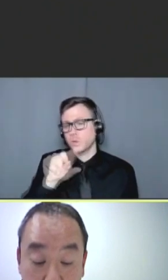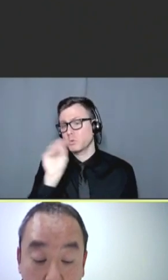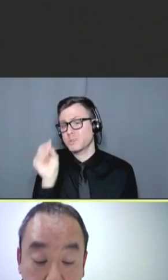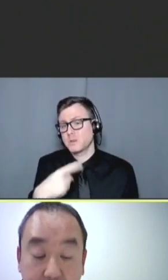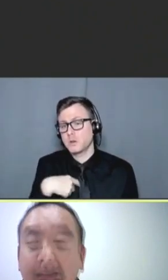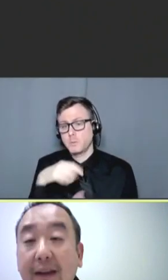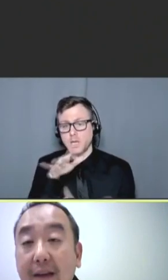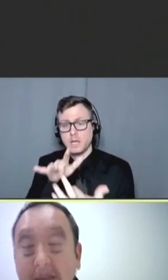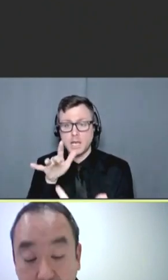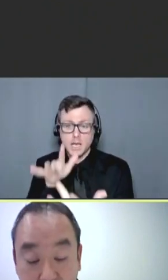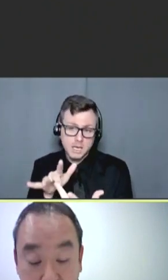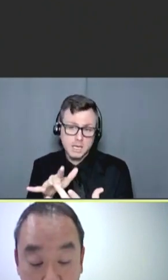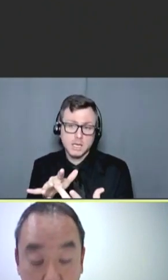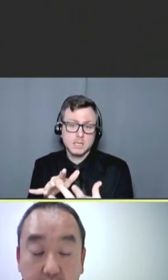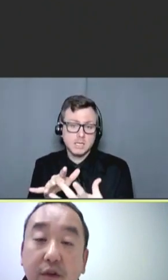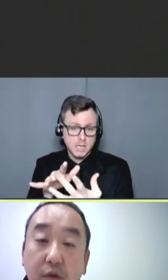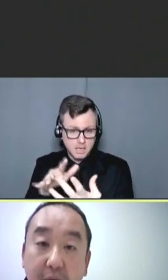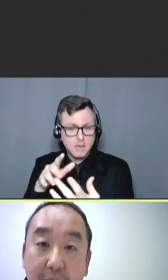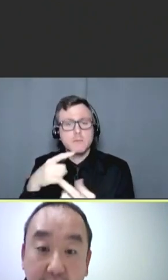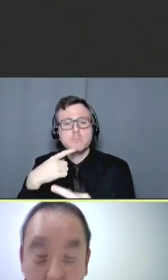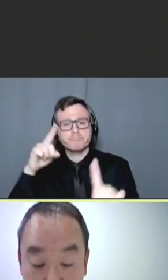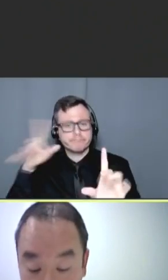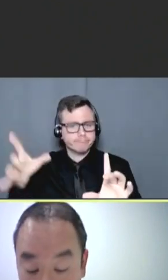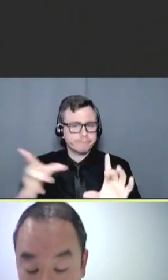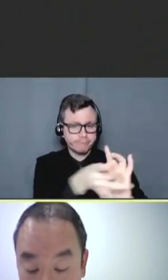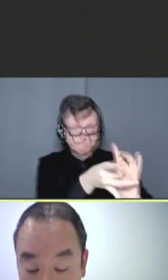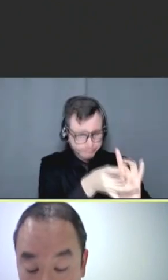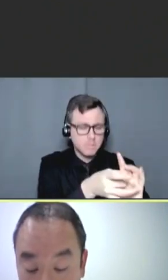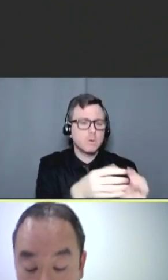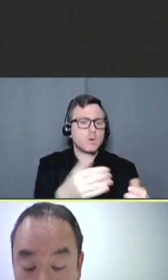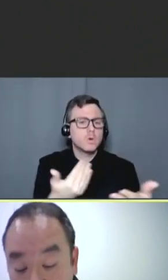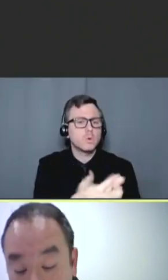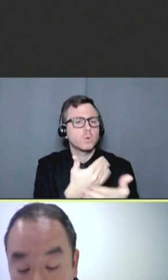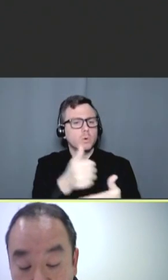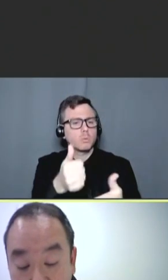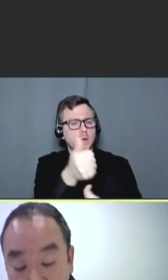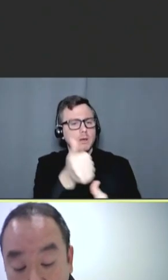were ultimately linked to care with a new primary care provider. The strategies and